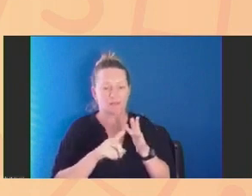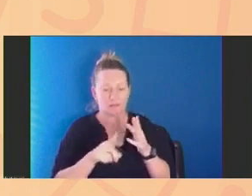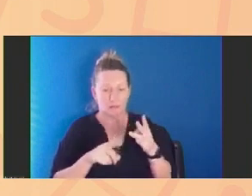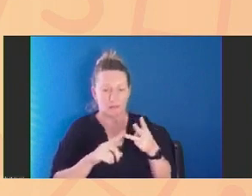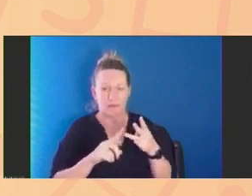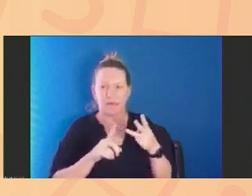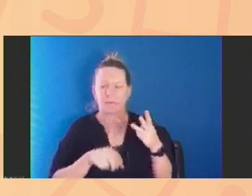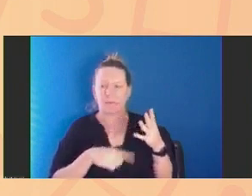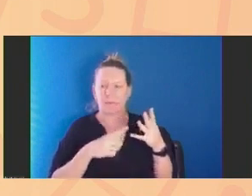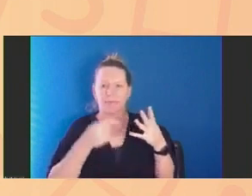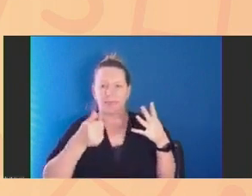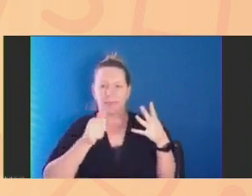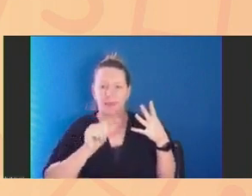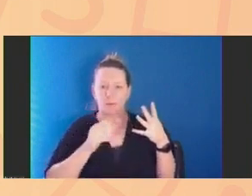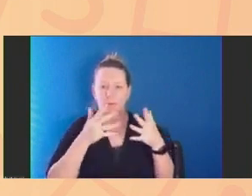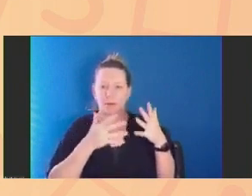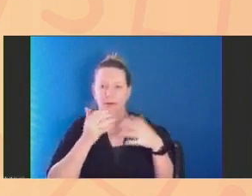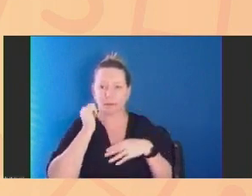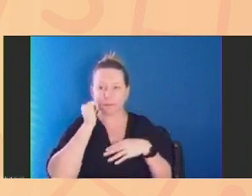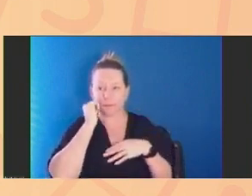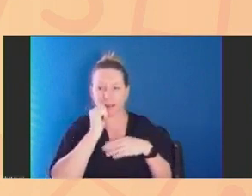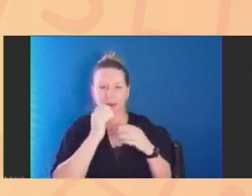The next one is the (SPEAKS FOREIGN LANGUAGE) we call